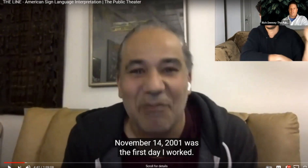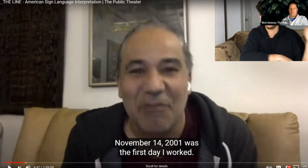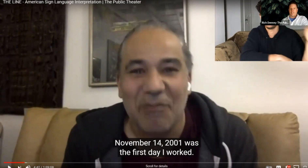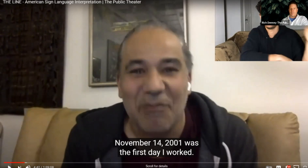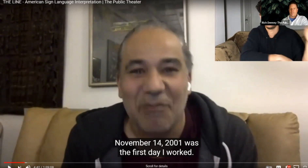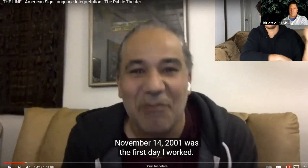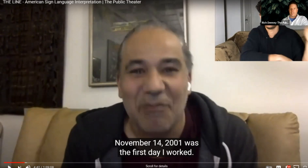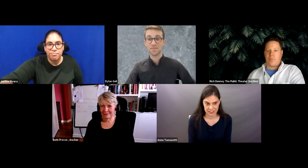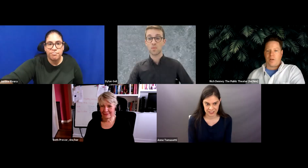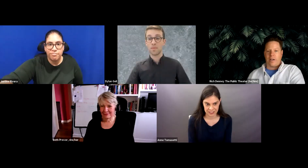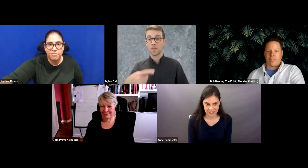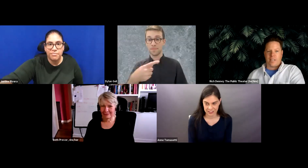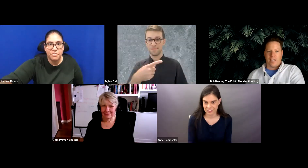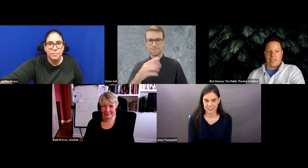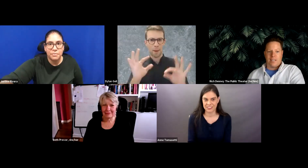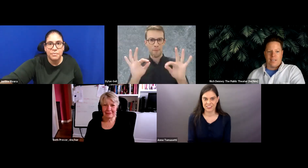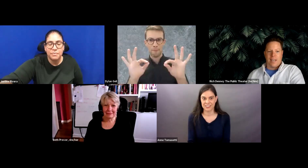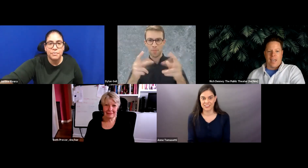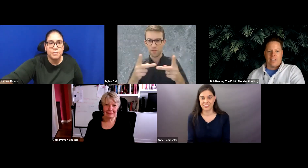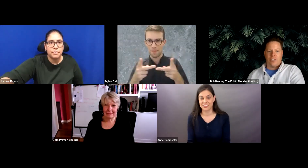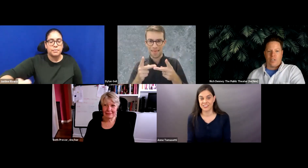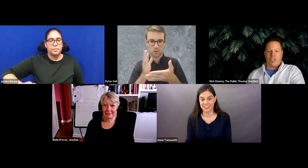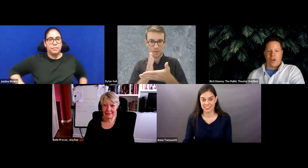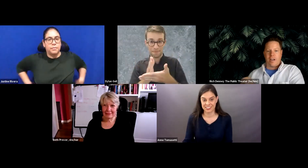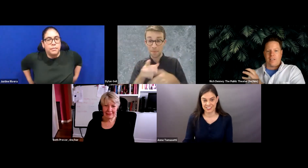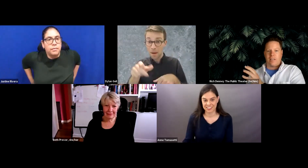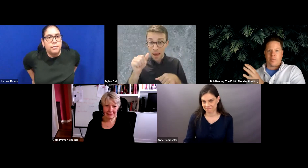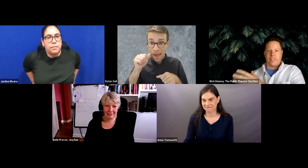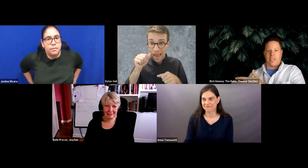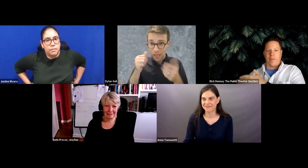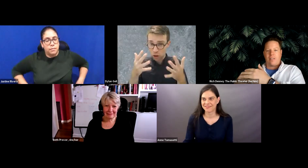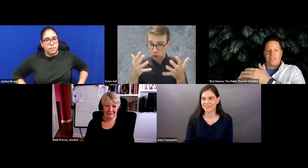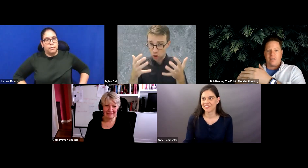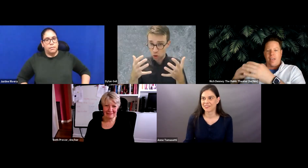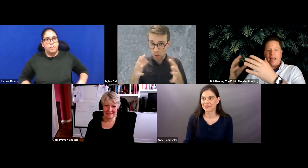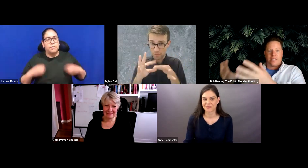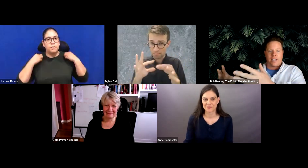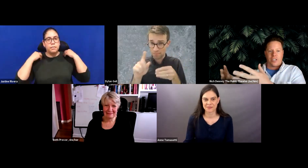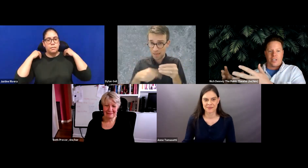So that's a perfect place to pause for a second. Anne, do you want to share anything specifically about that section